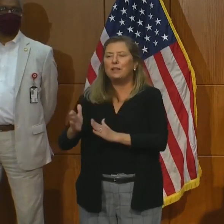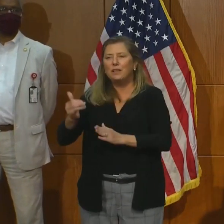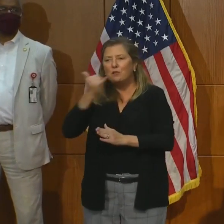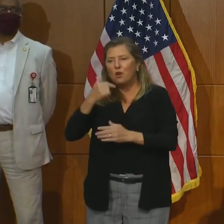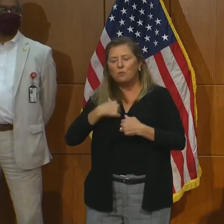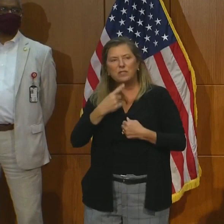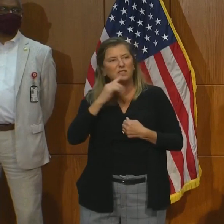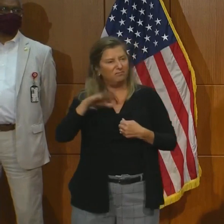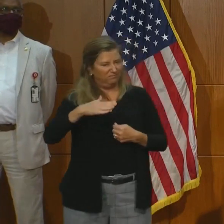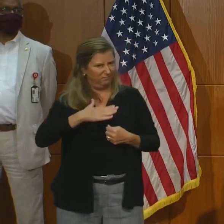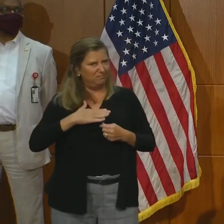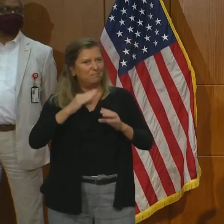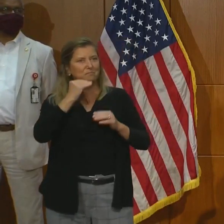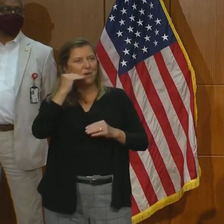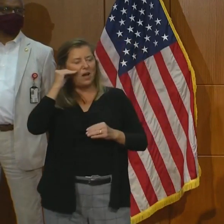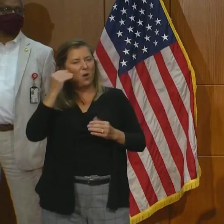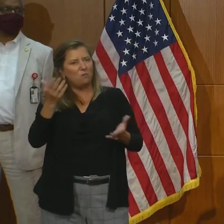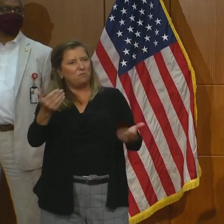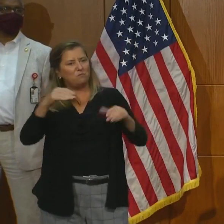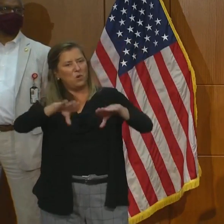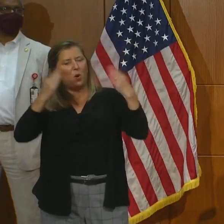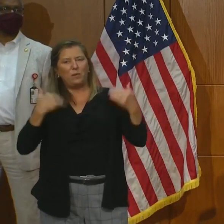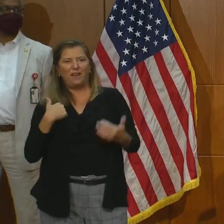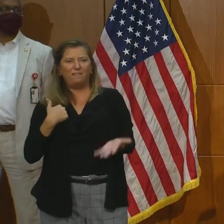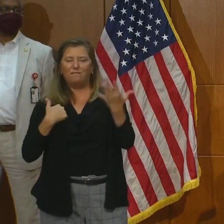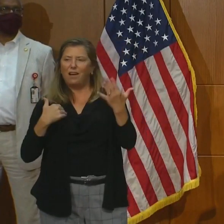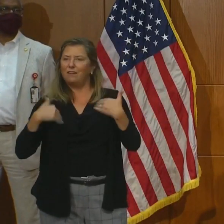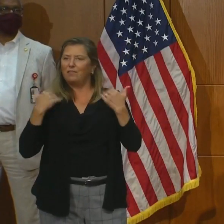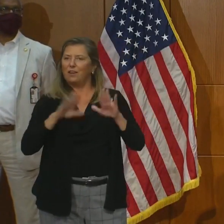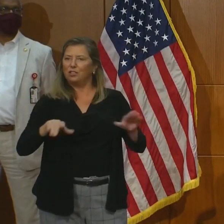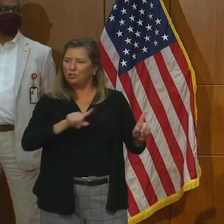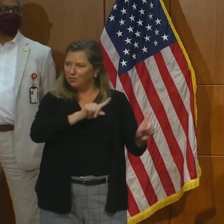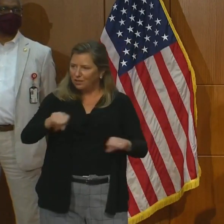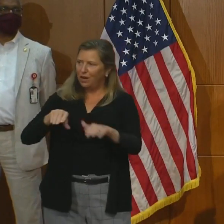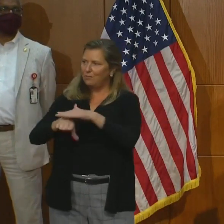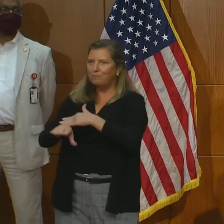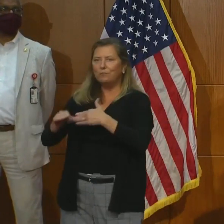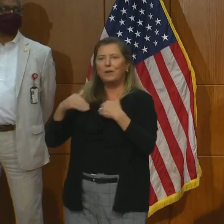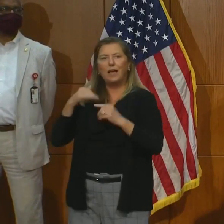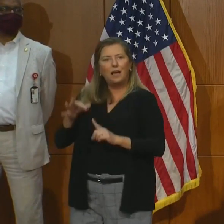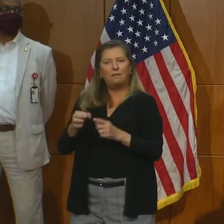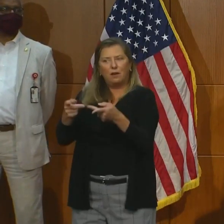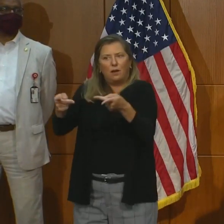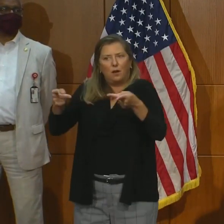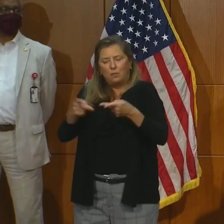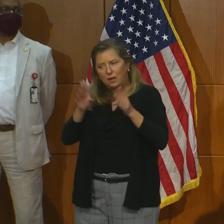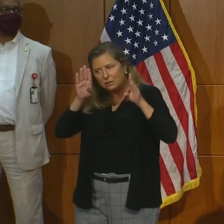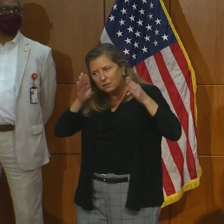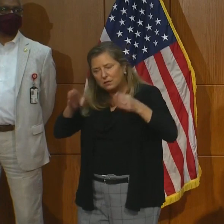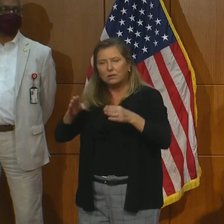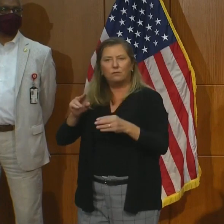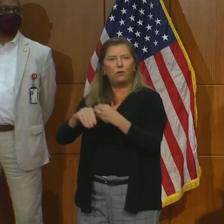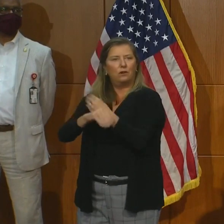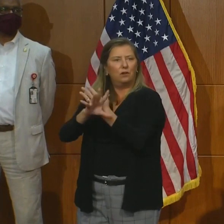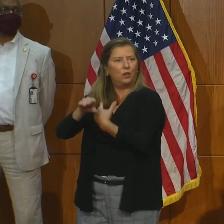TO MAKE HOME DELIVERIES. I COMMUNITY LATER CALL ME JUST THIS MORNING. AND SAID SHE IS